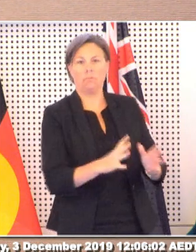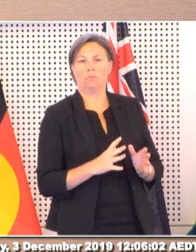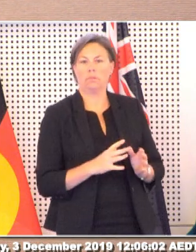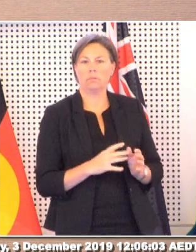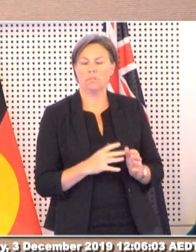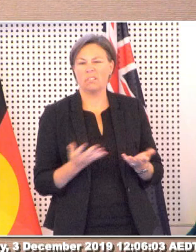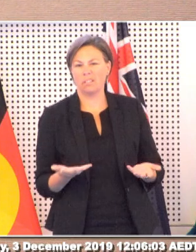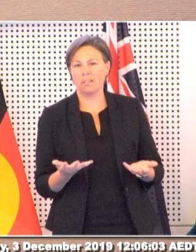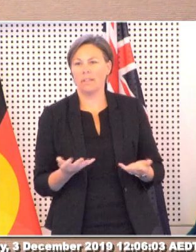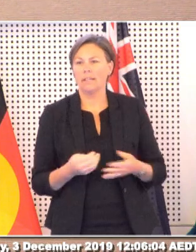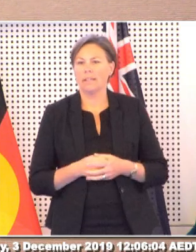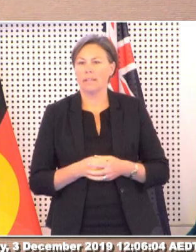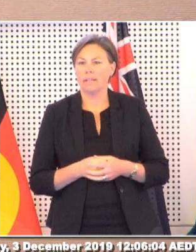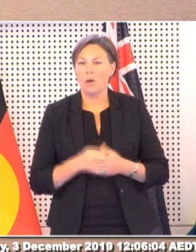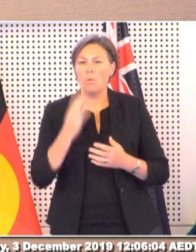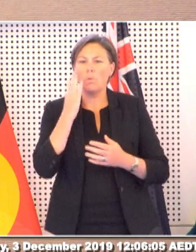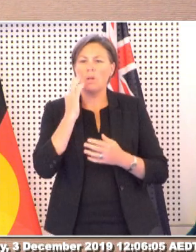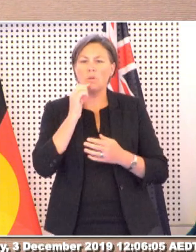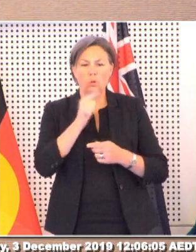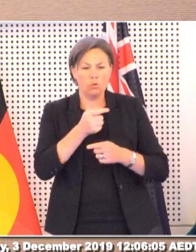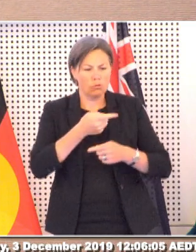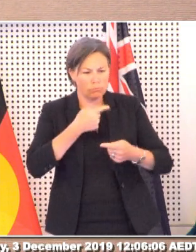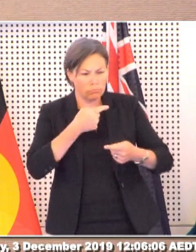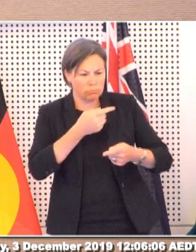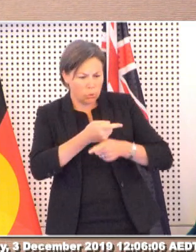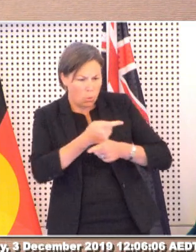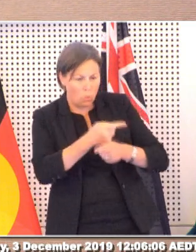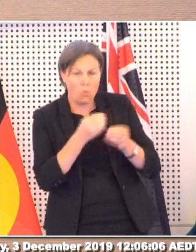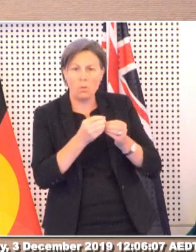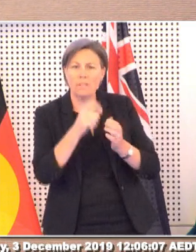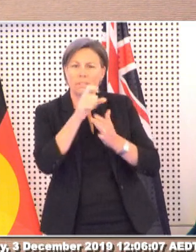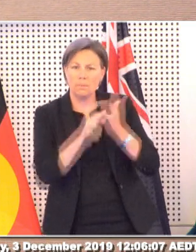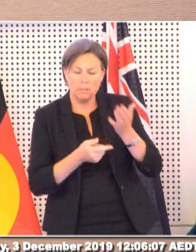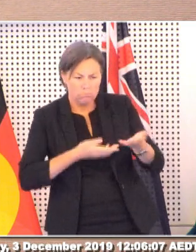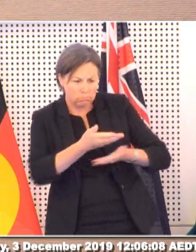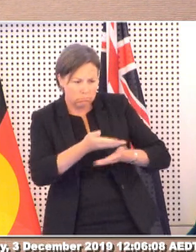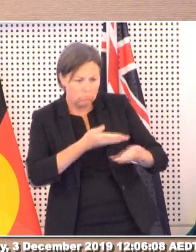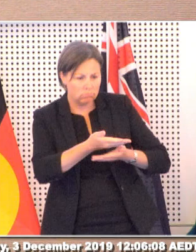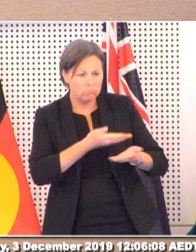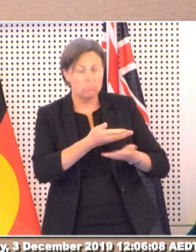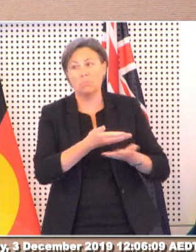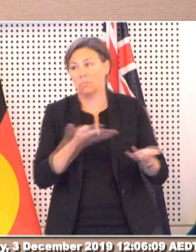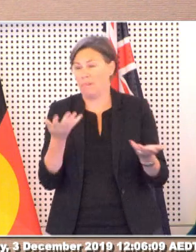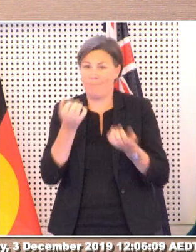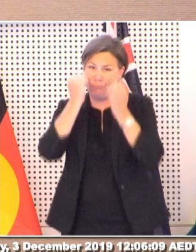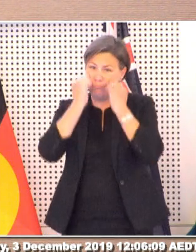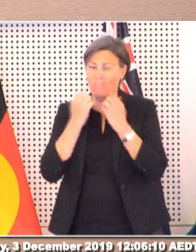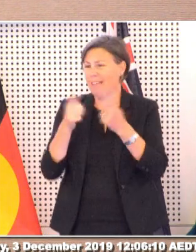And – but when you talk to people with disability themselves, the things that really stick with them – and we know this from our own lives, you know what it’s like